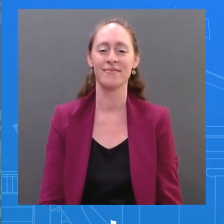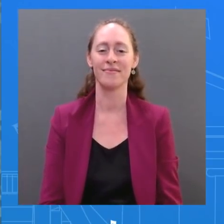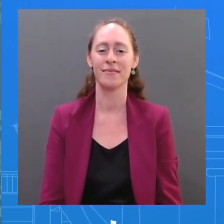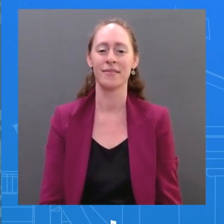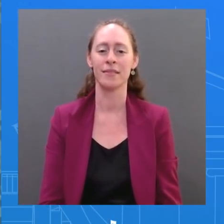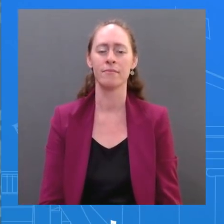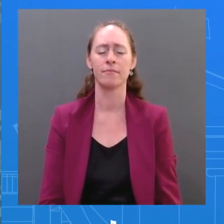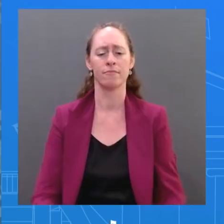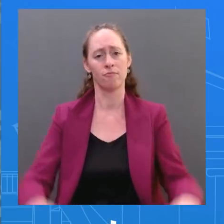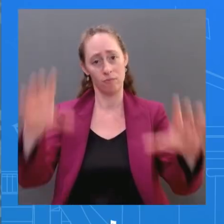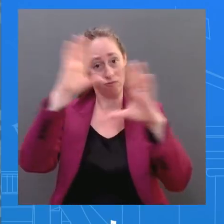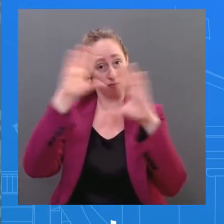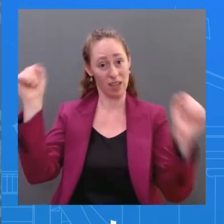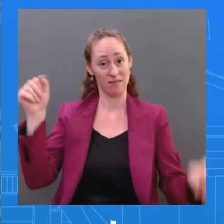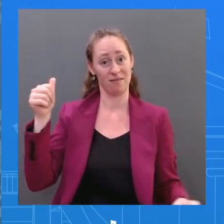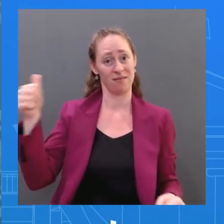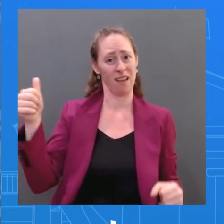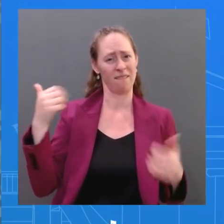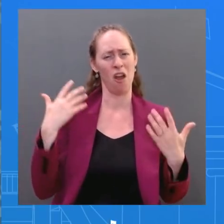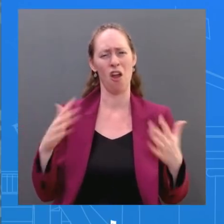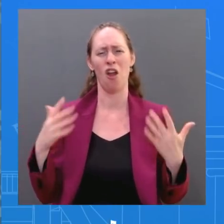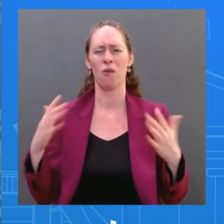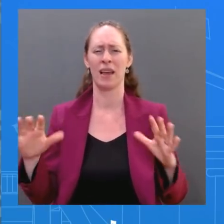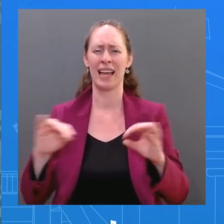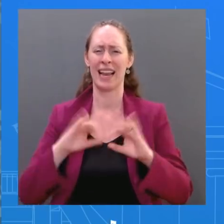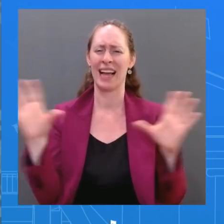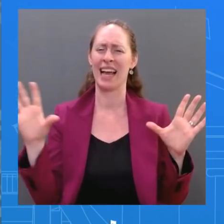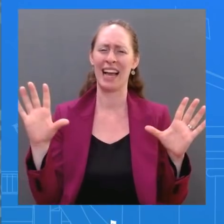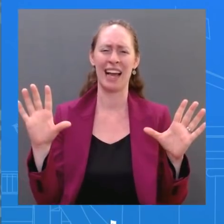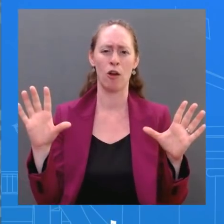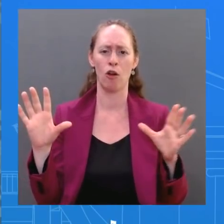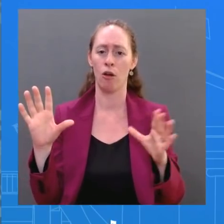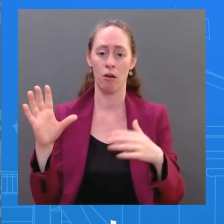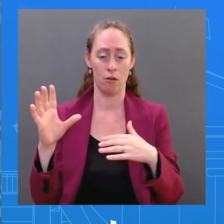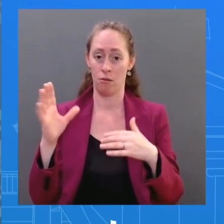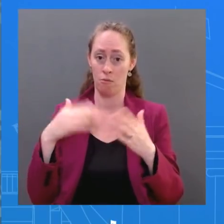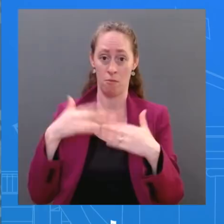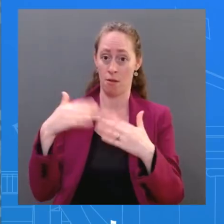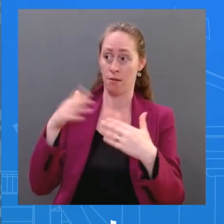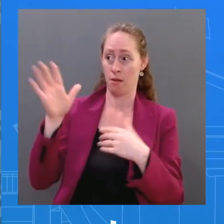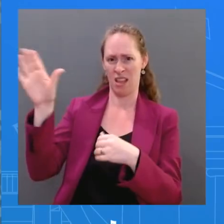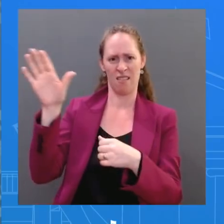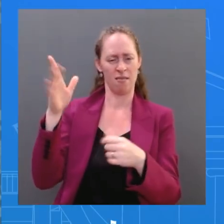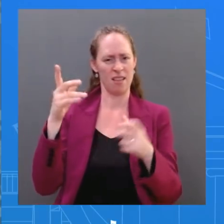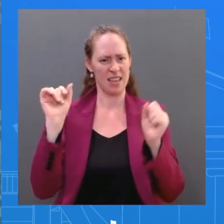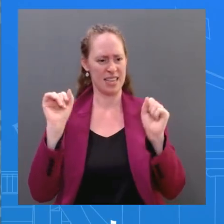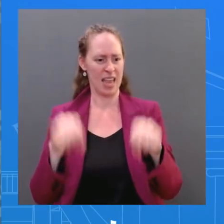that he has the legal authority to do from here in the -- from the executive side.